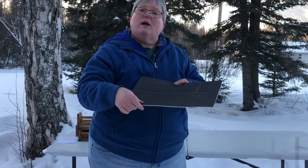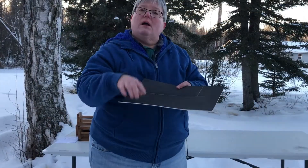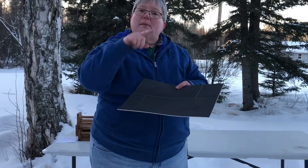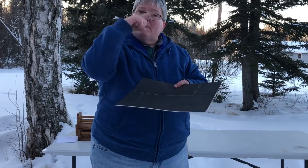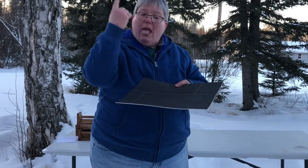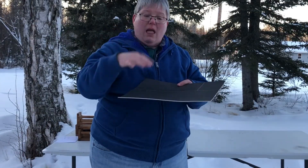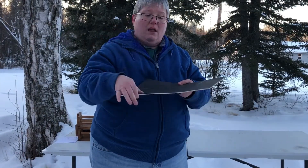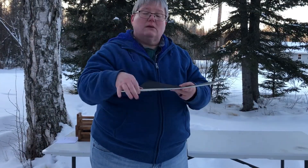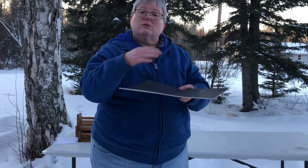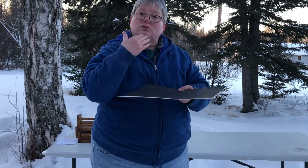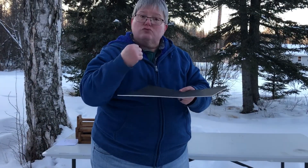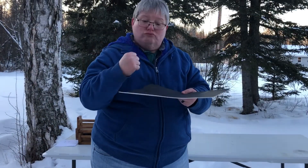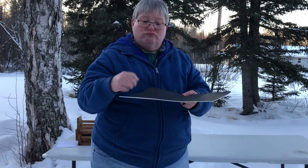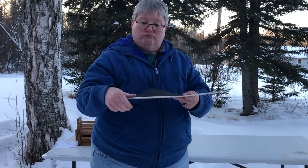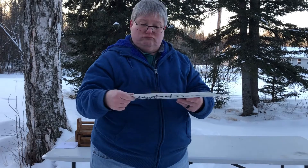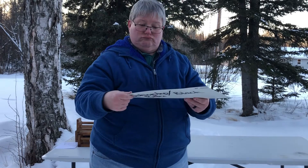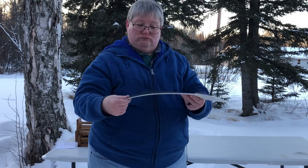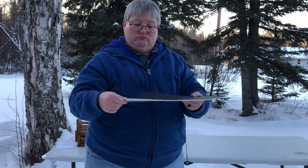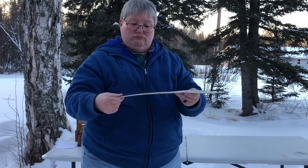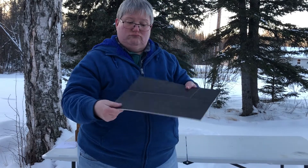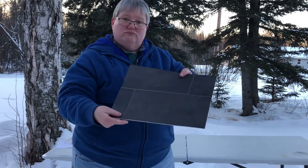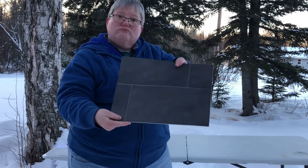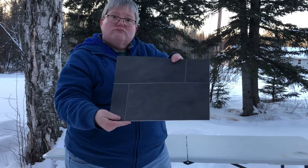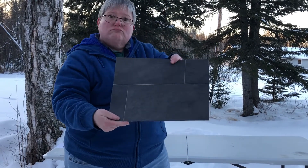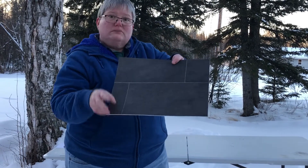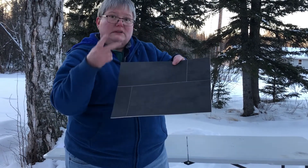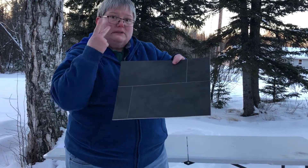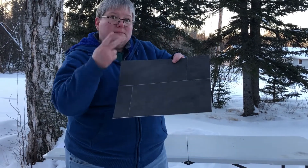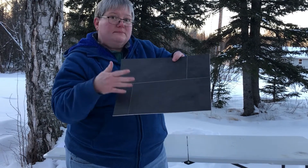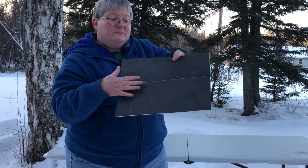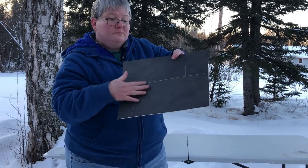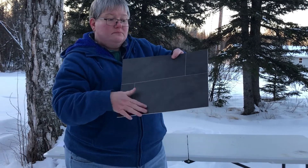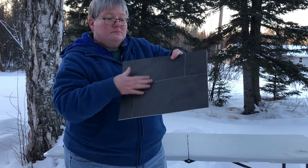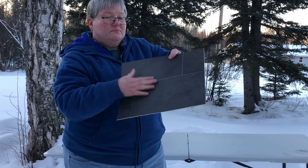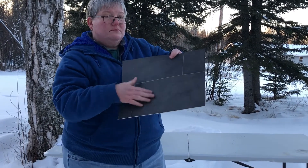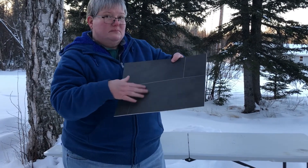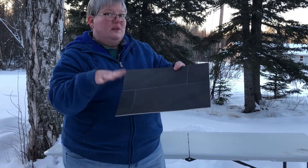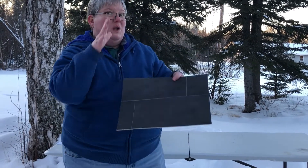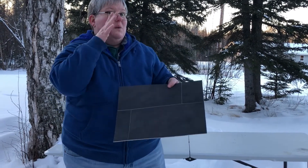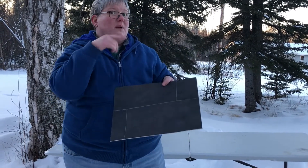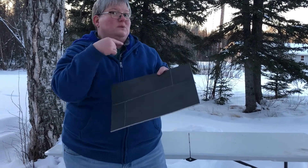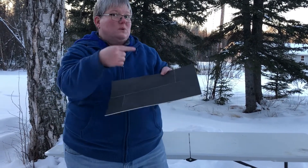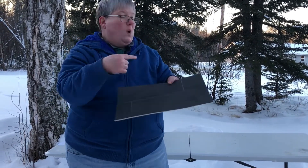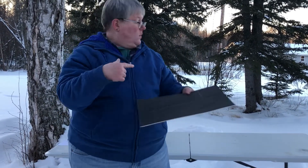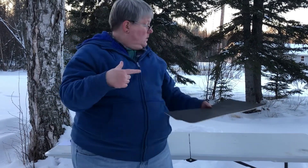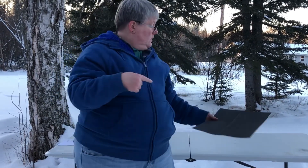This is a black seems really durable. Can you see it? I'll show you uh